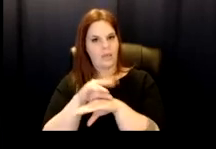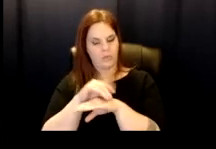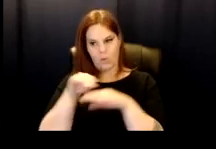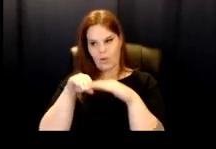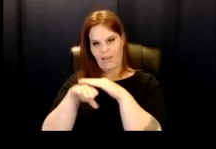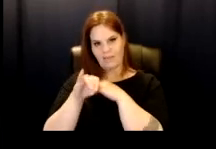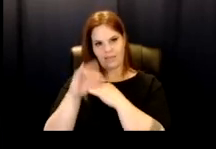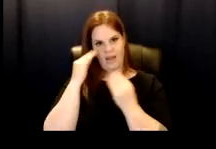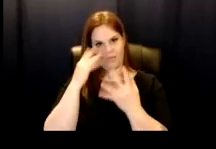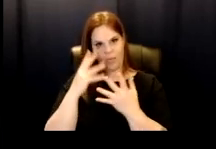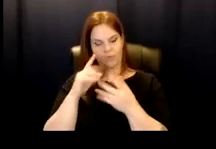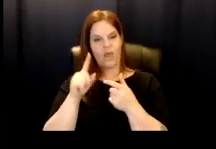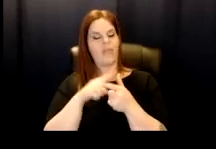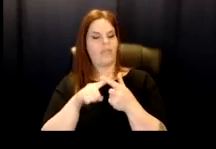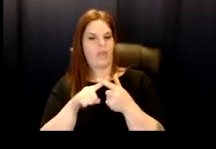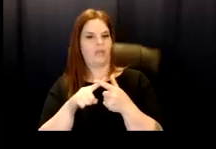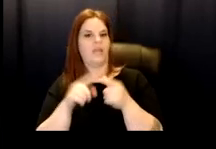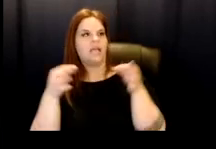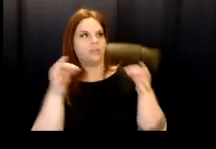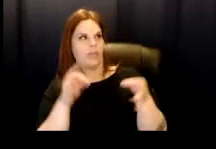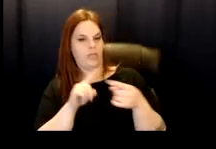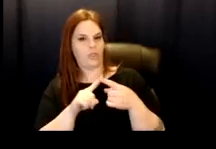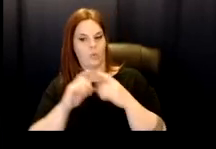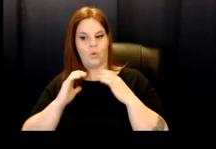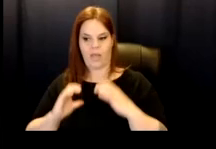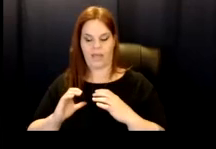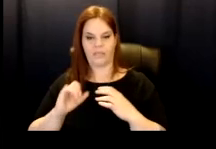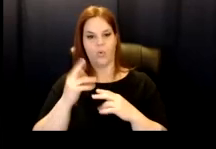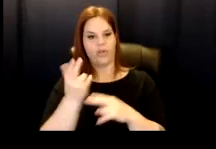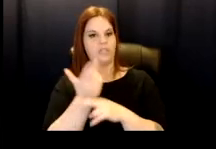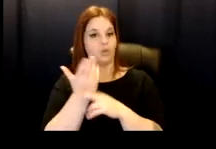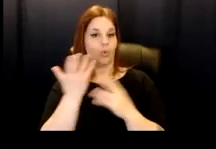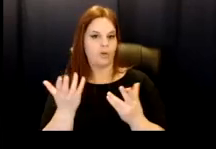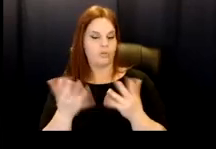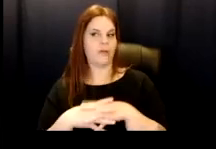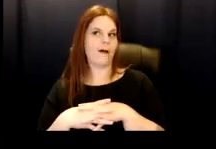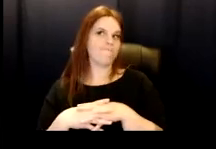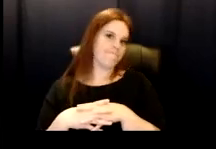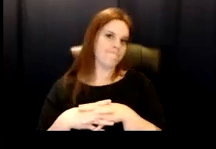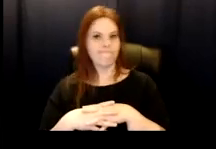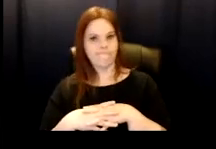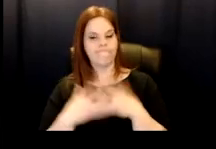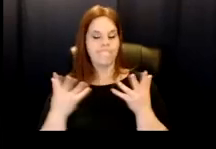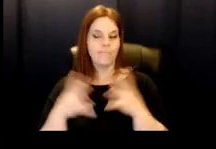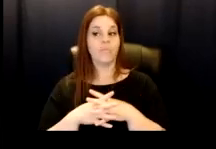that to their consumers or their clients. Is this information available in plain language